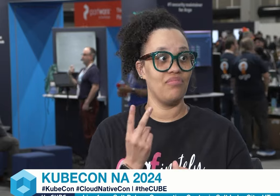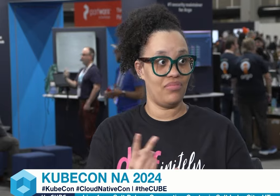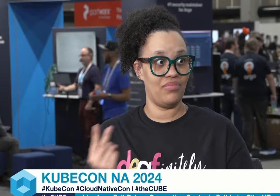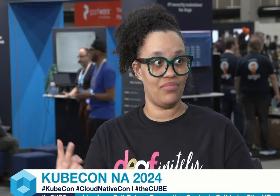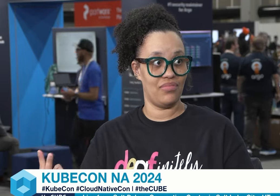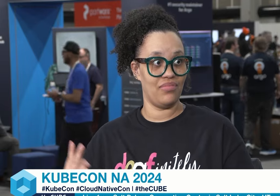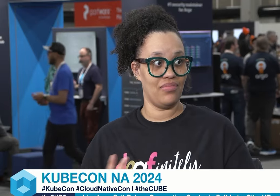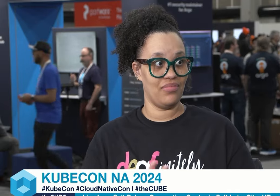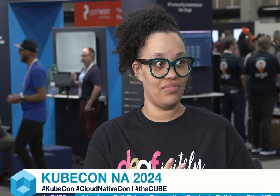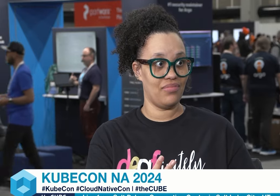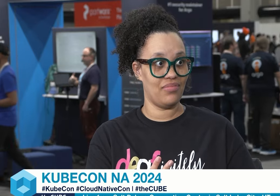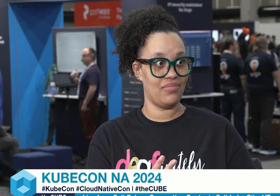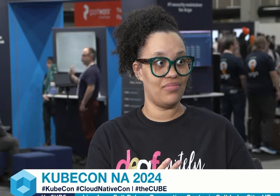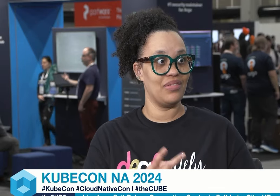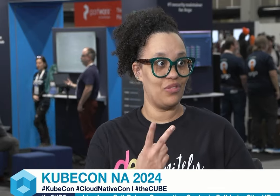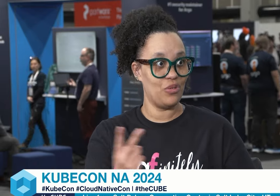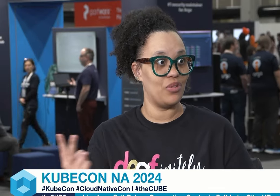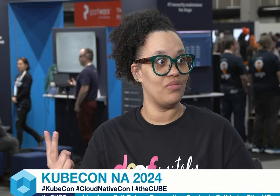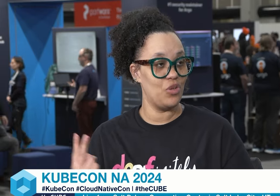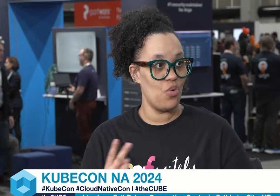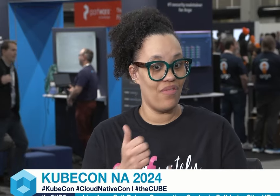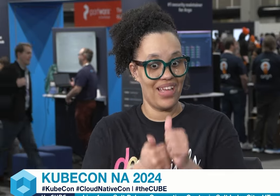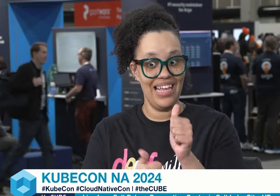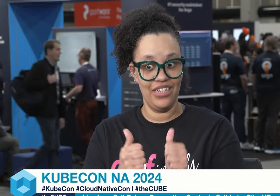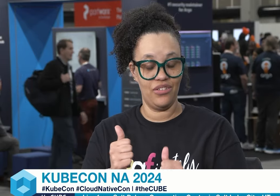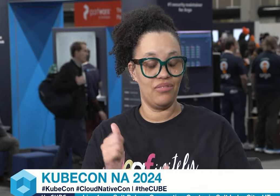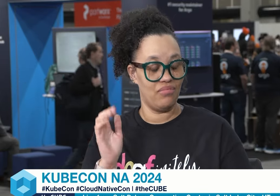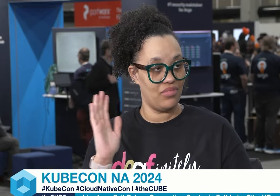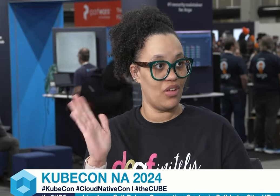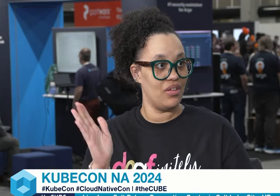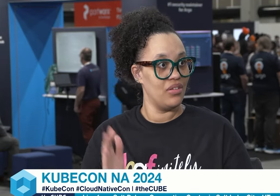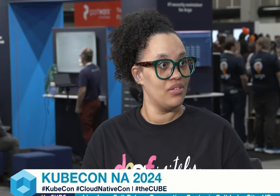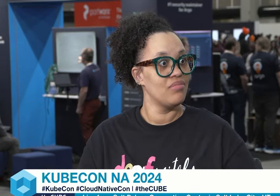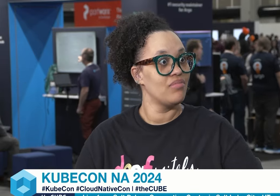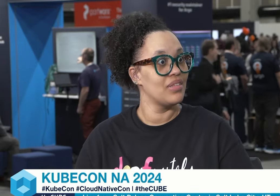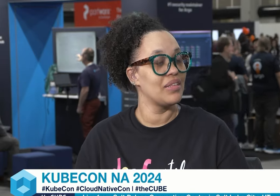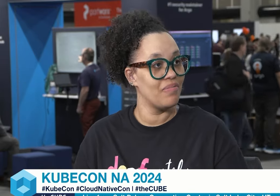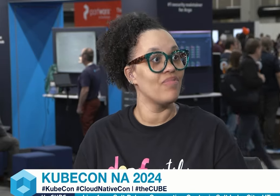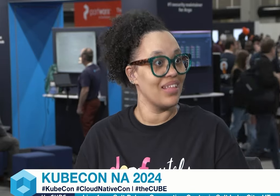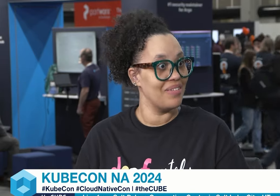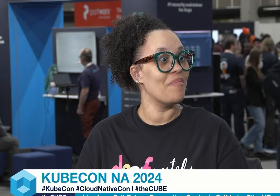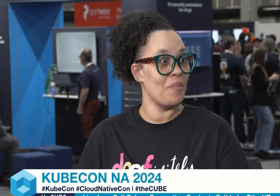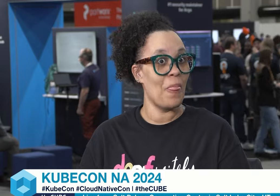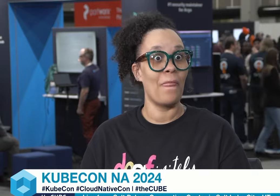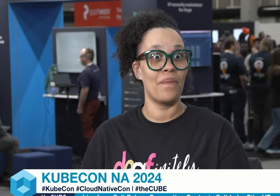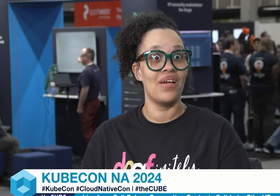That is amazing. Yes, and we had two people per talk and yes, it was amazing.